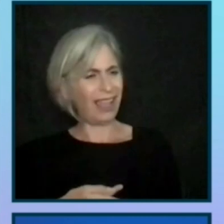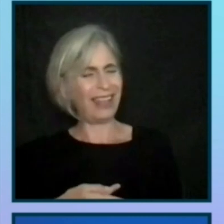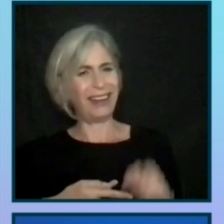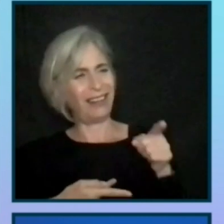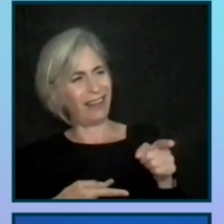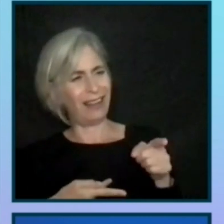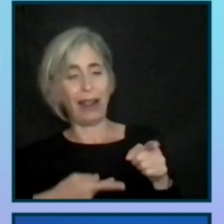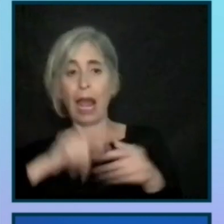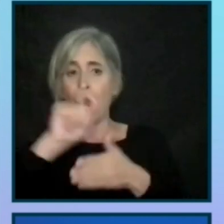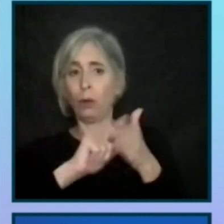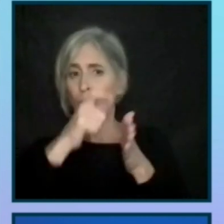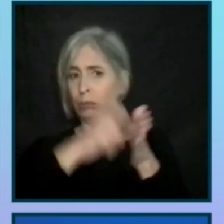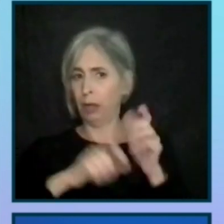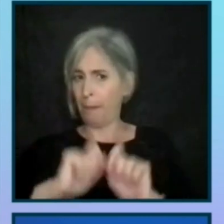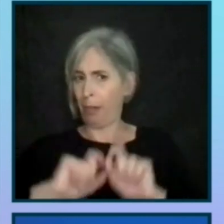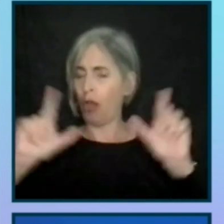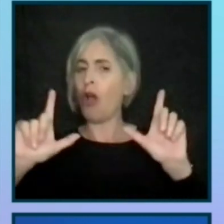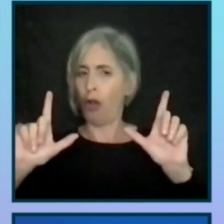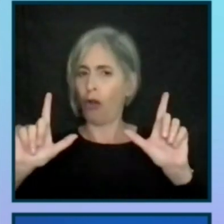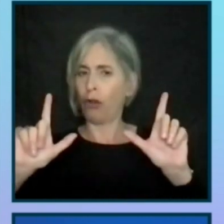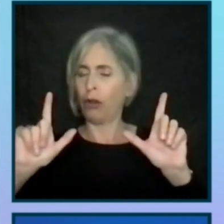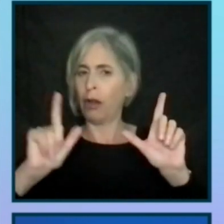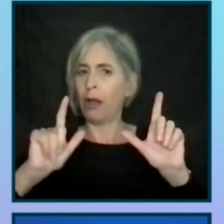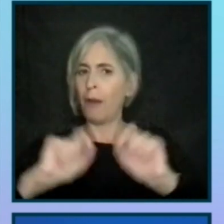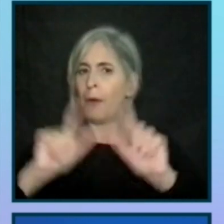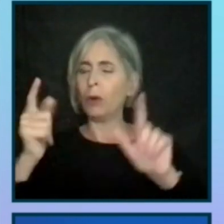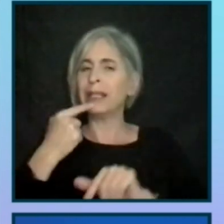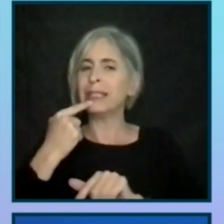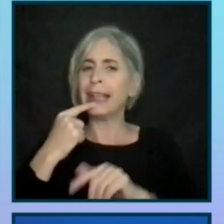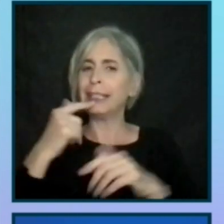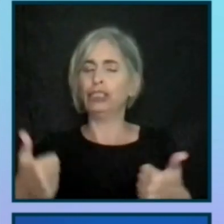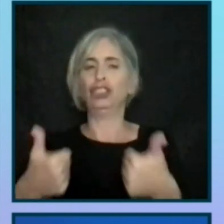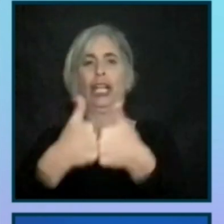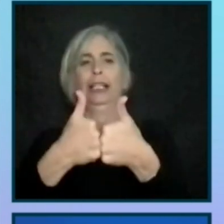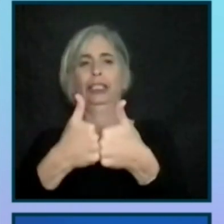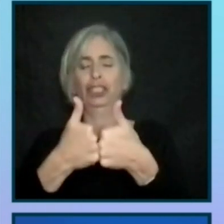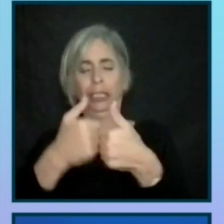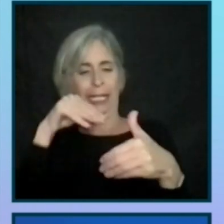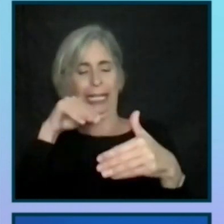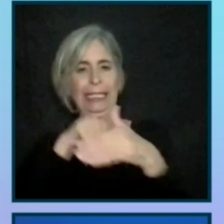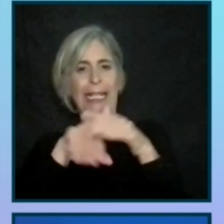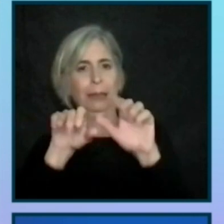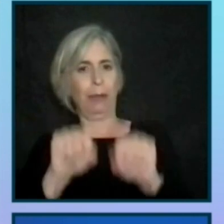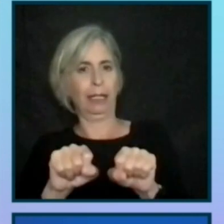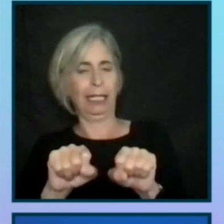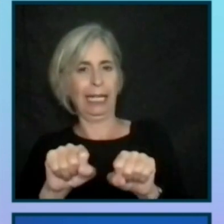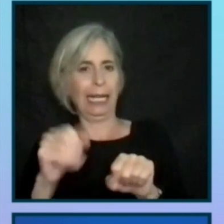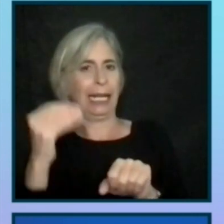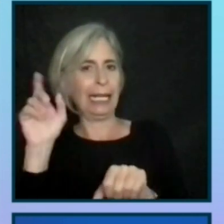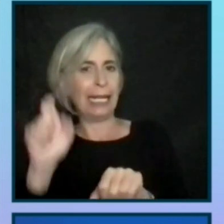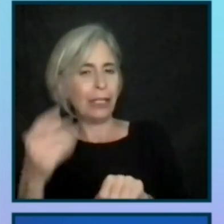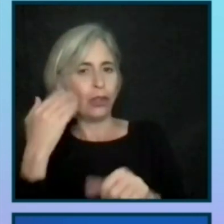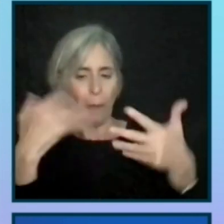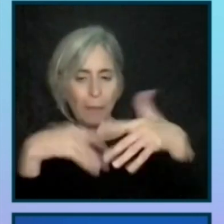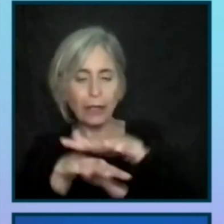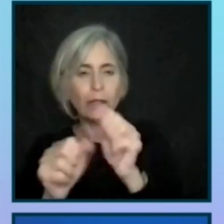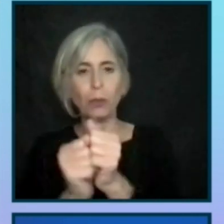I have a screenshot here of a post that says, Challenge: Accessibility Know-how needs to go mainstream with developers Now.